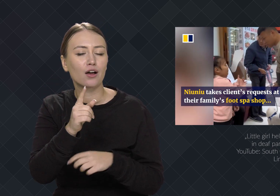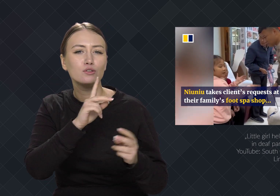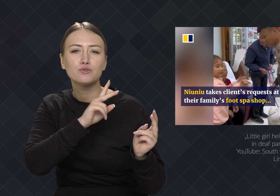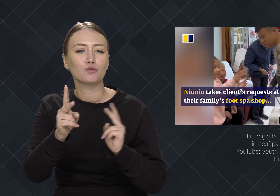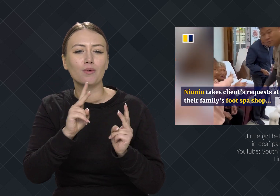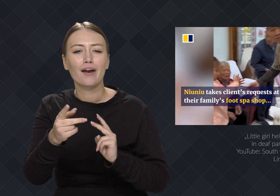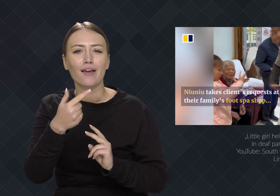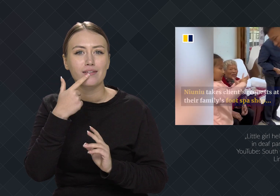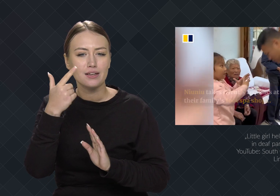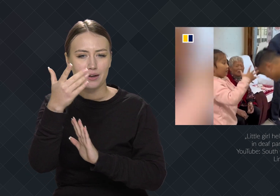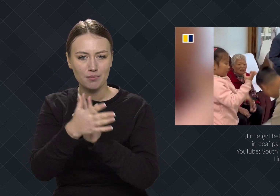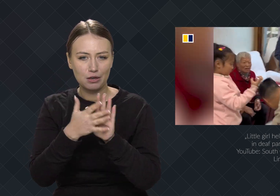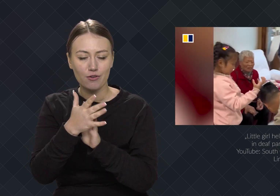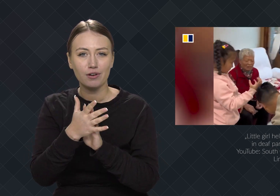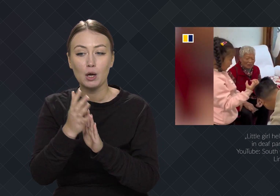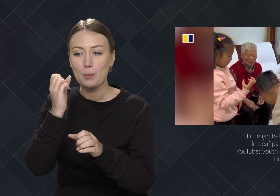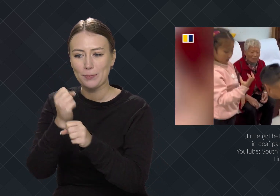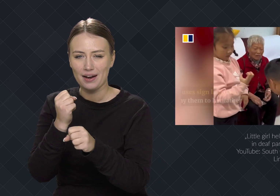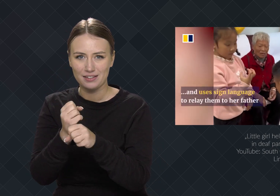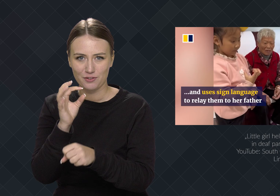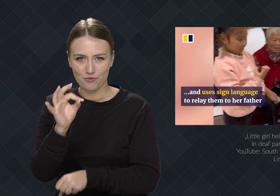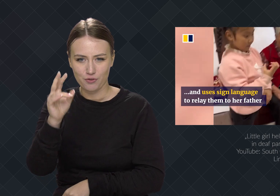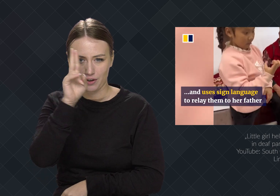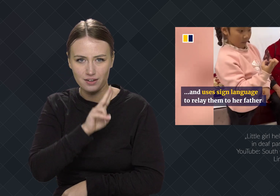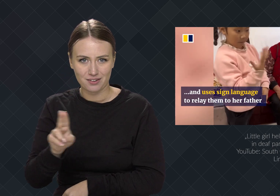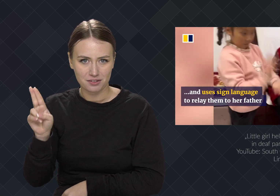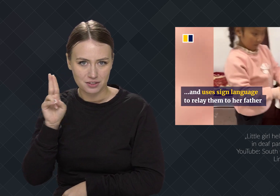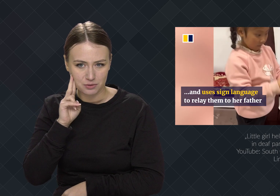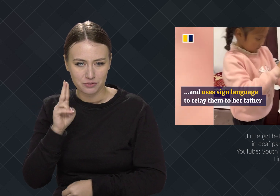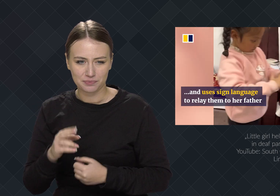works as a sign language interpreter for her parents.